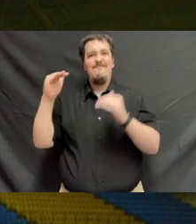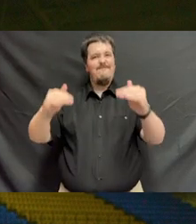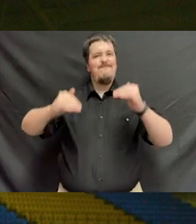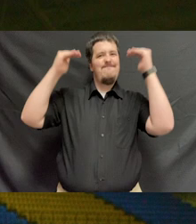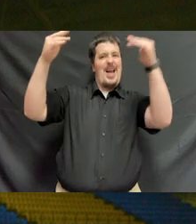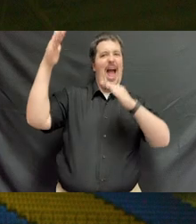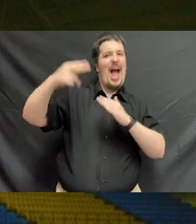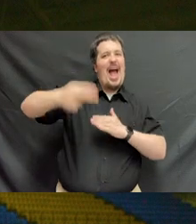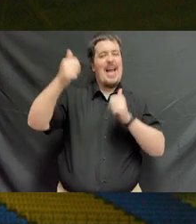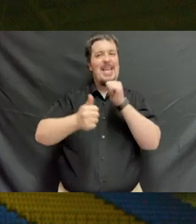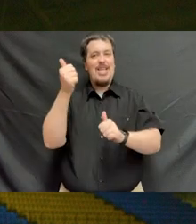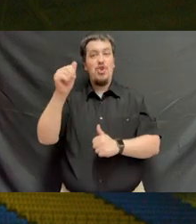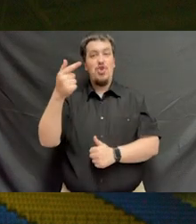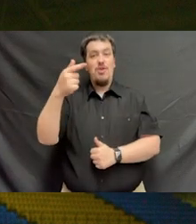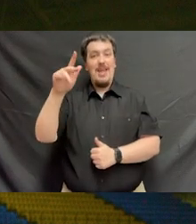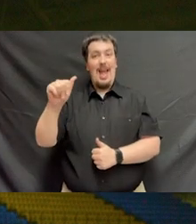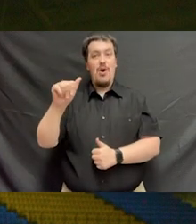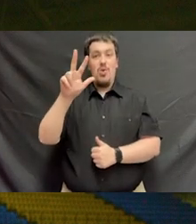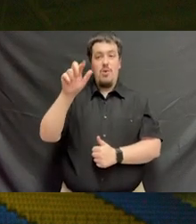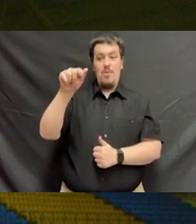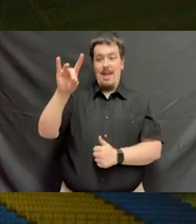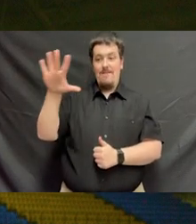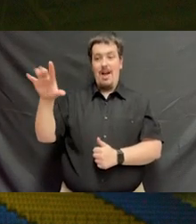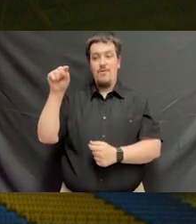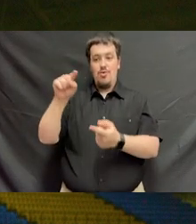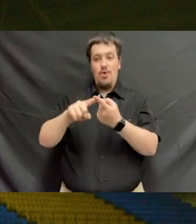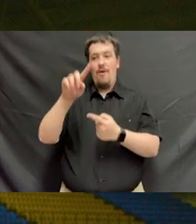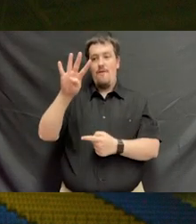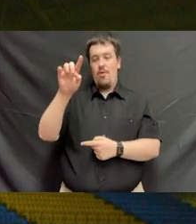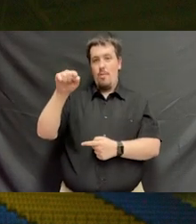the highest honors with a GPA of 3.85 to 4.0.